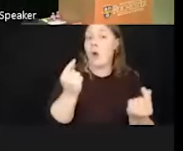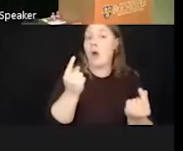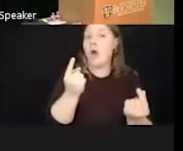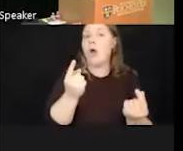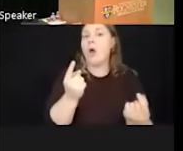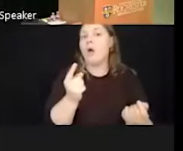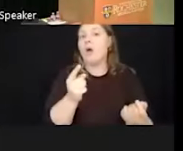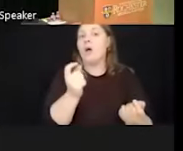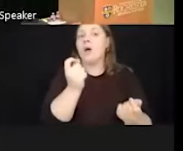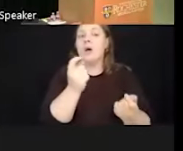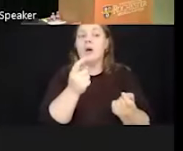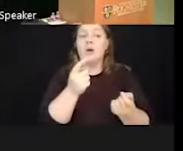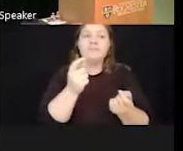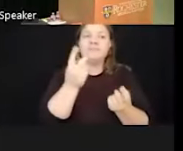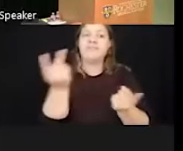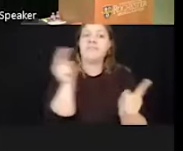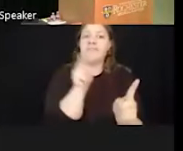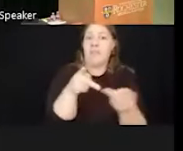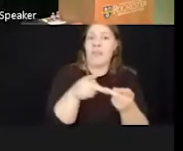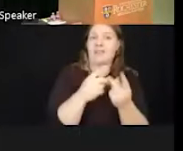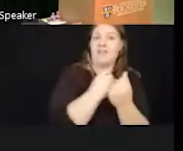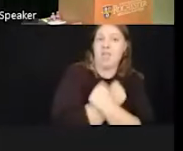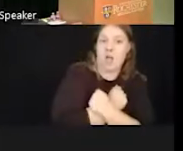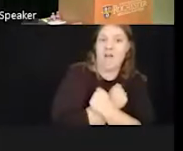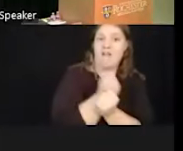of understand understanding not frustration I think sometimes what ends up happening is